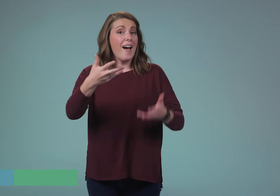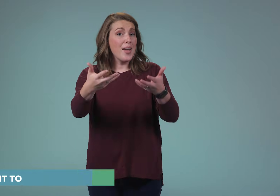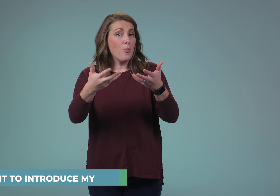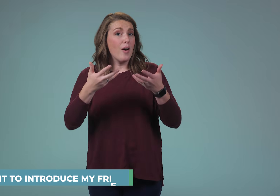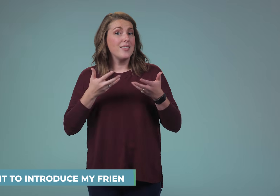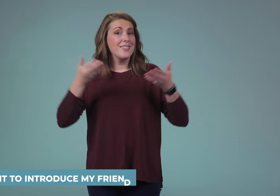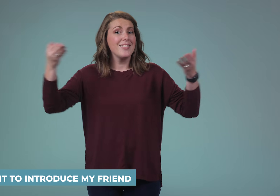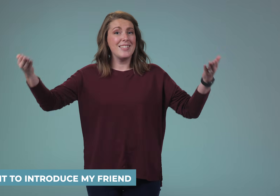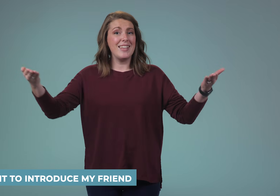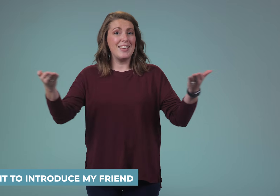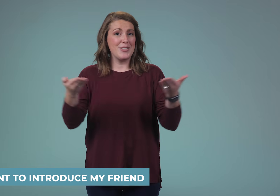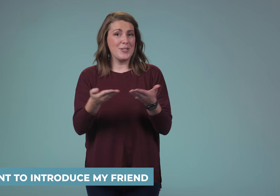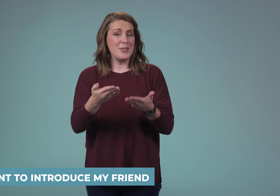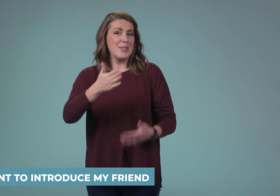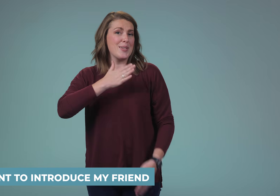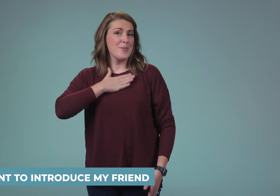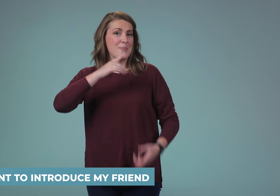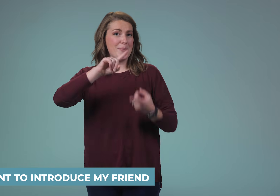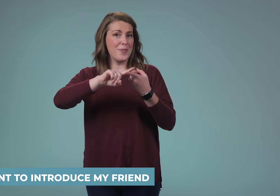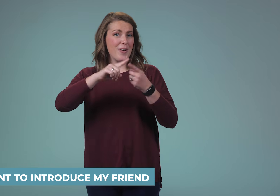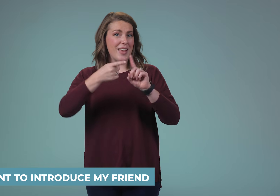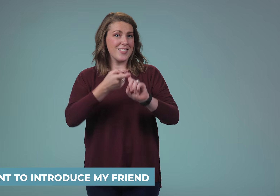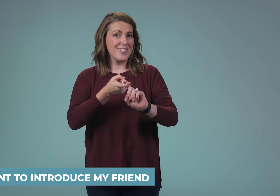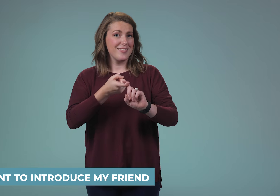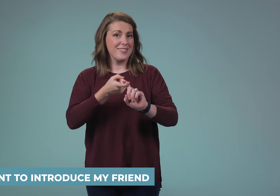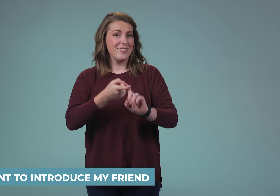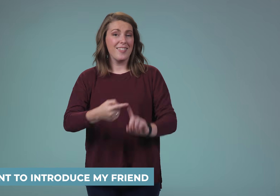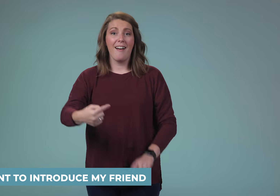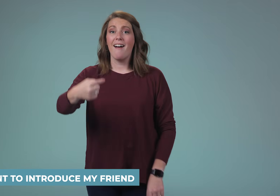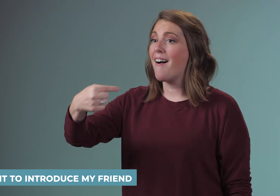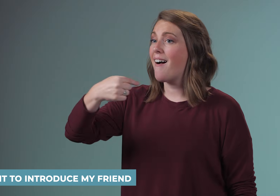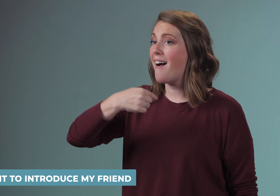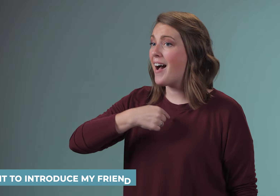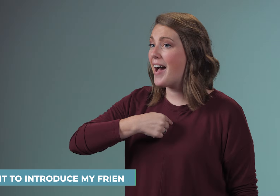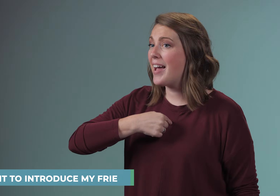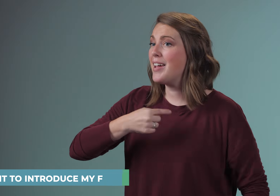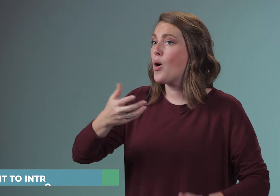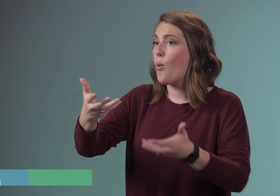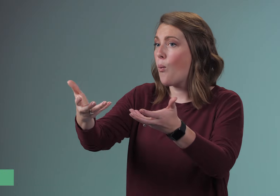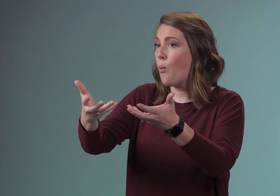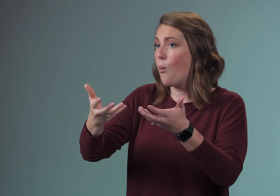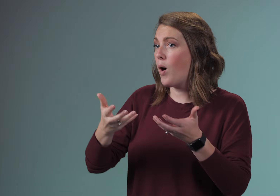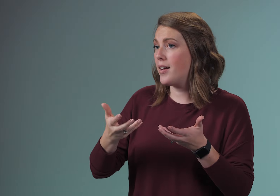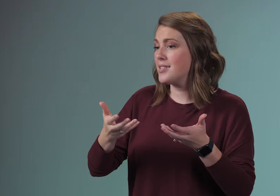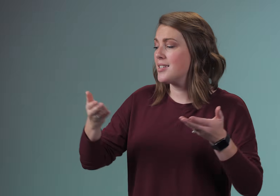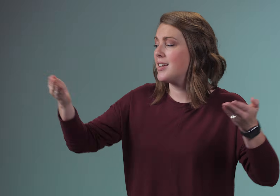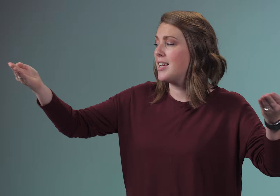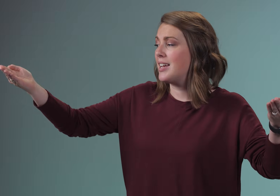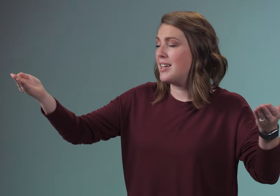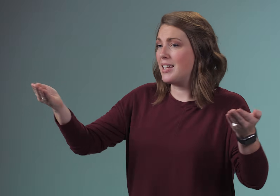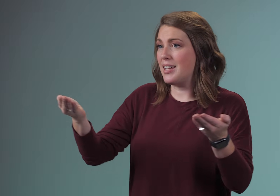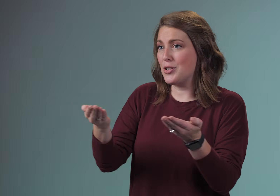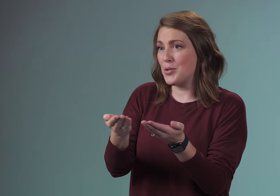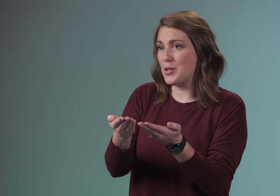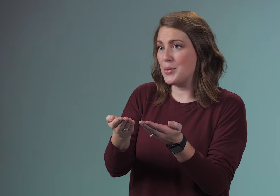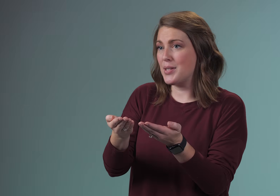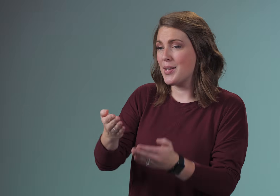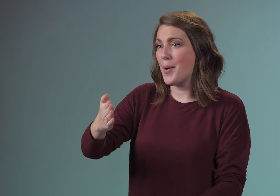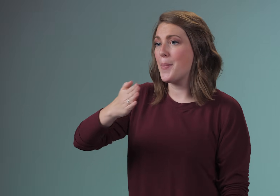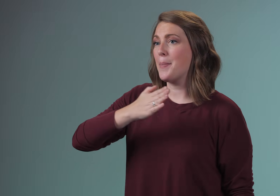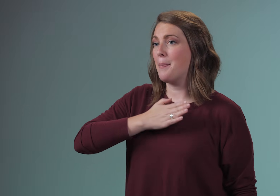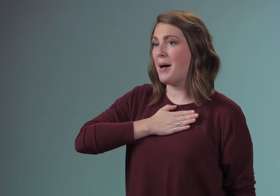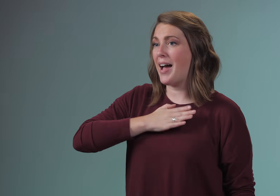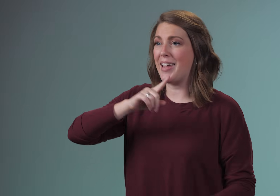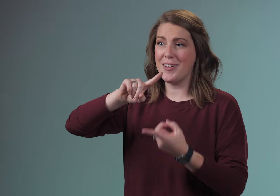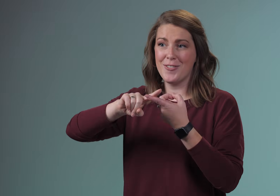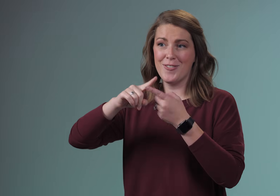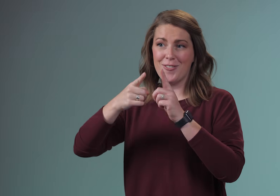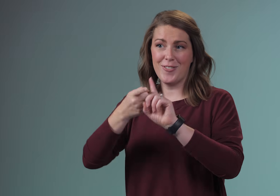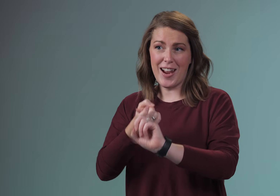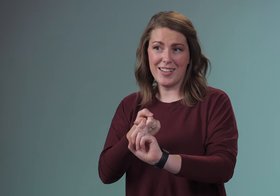I want to introduce my friend. I WANT INTRODUCE MY FRIEND.